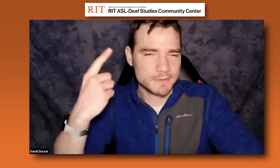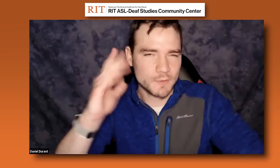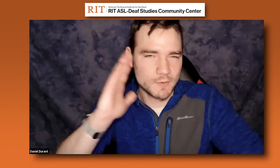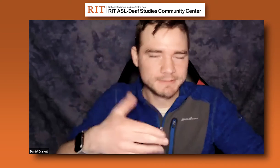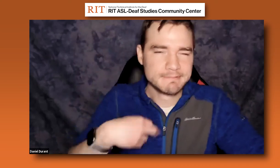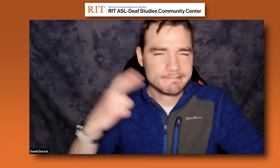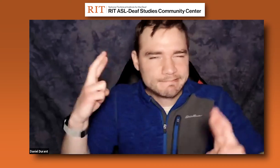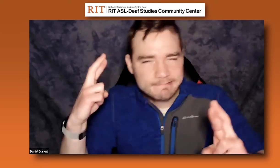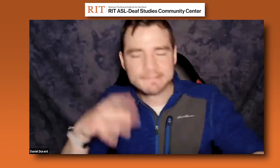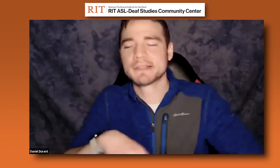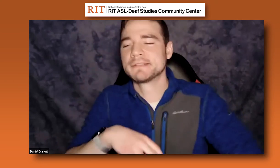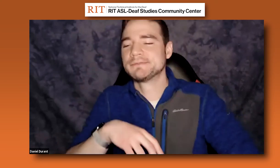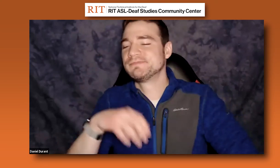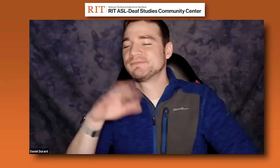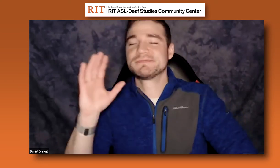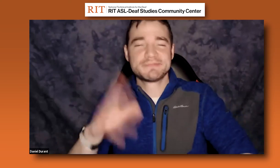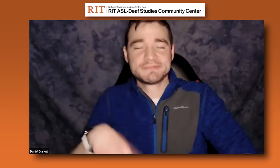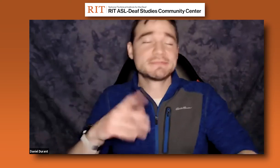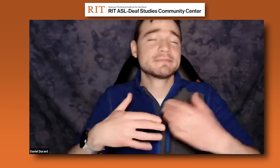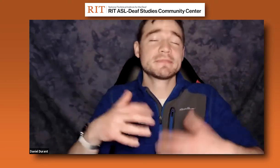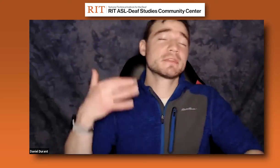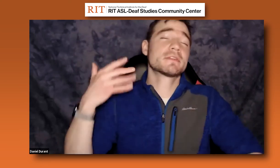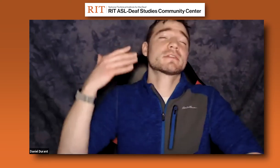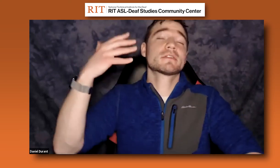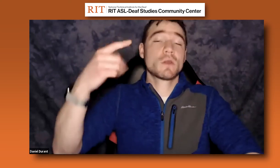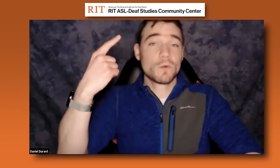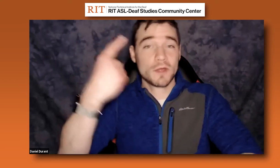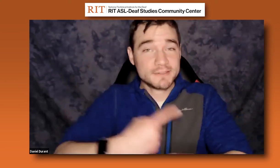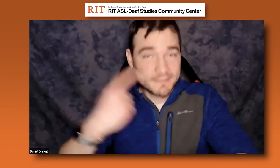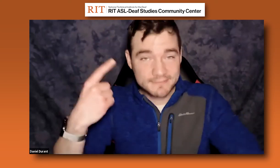I thought, "You know, one day, maybe that'll happen."